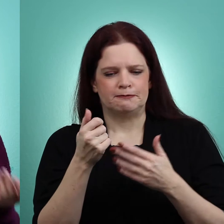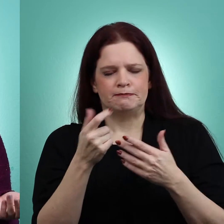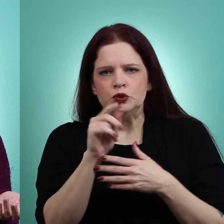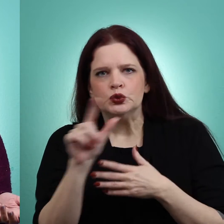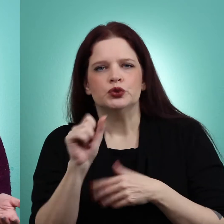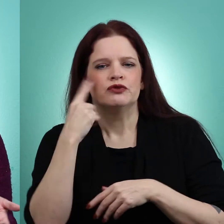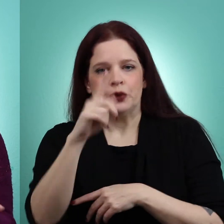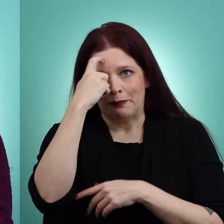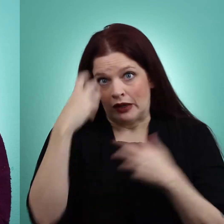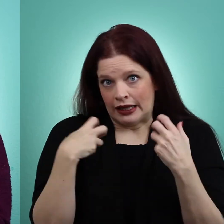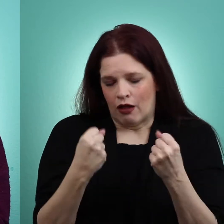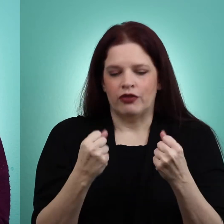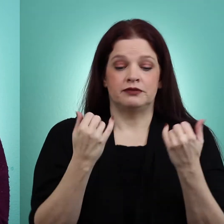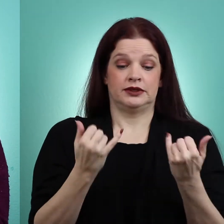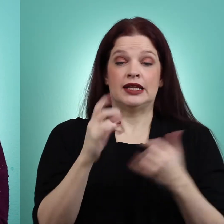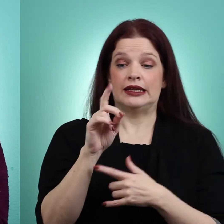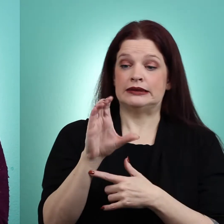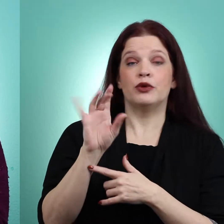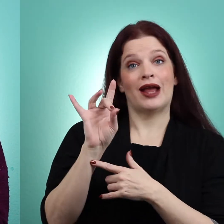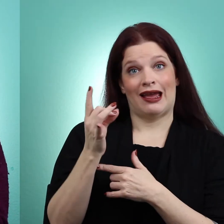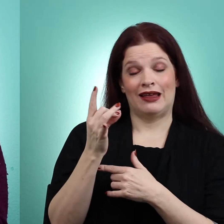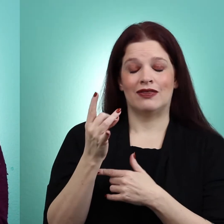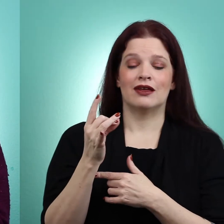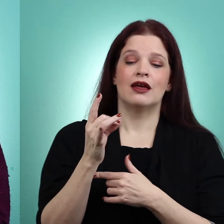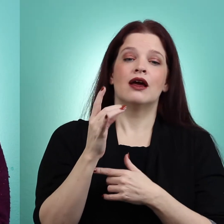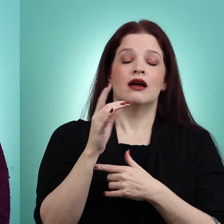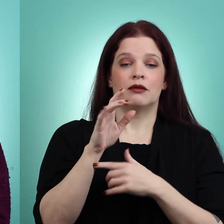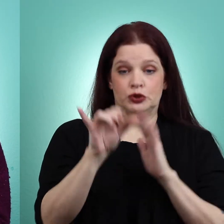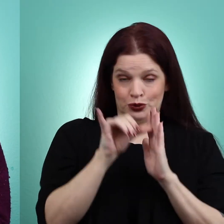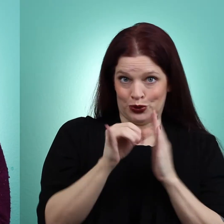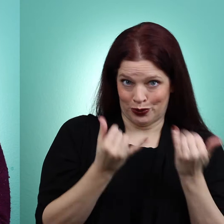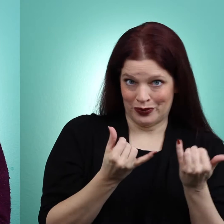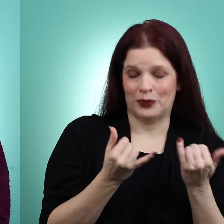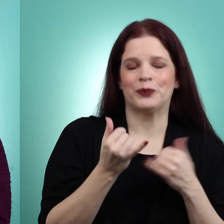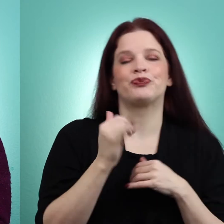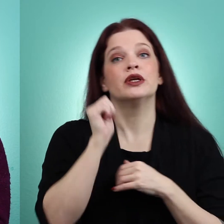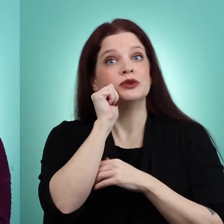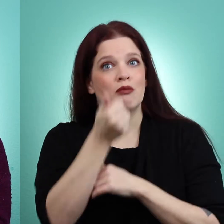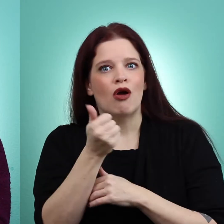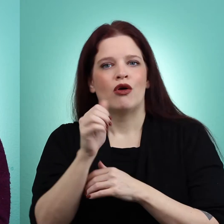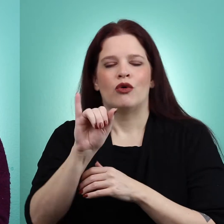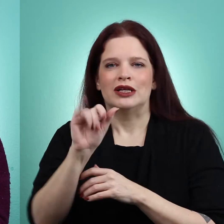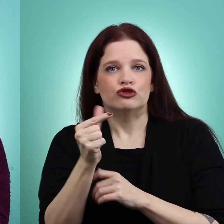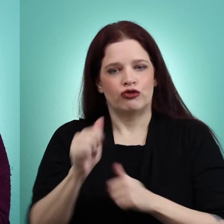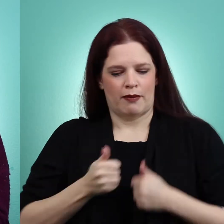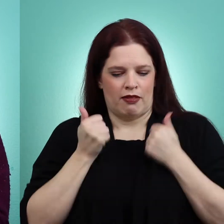Today is December 8th and we're doing our small bites on YouTube. And if you will, join us tomorrow on Instagram, live for our Small Bites chat